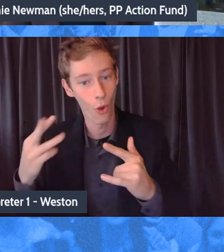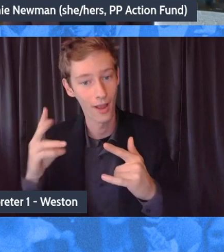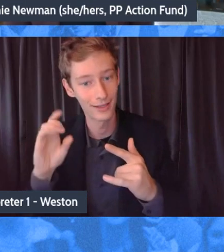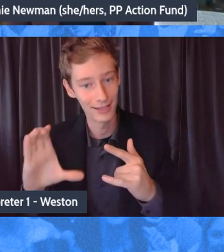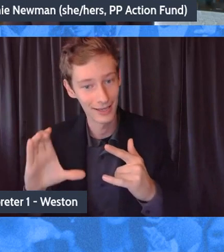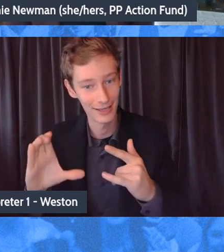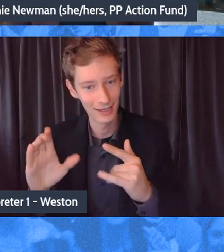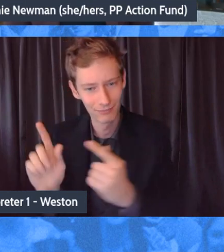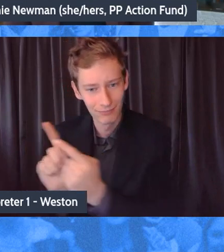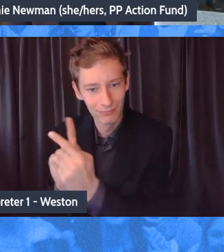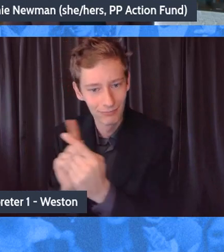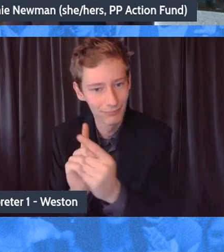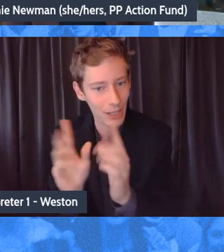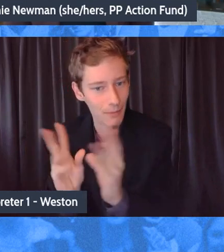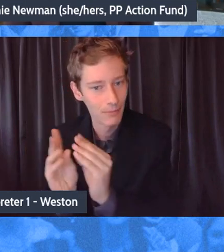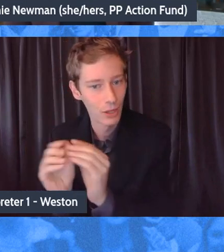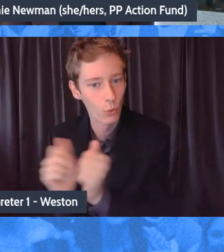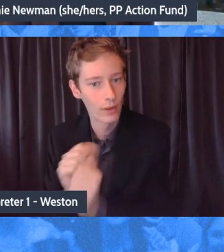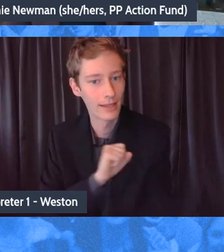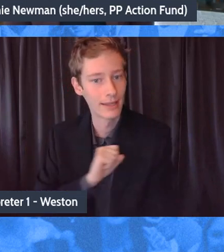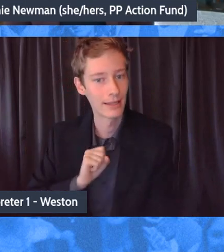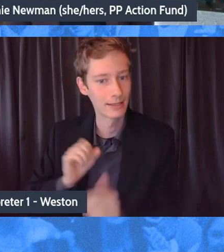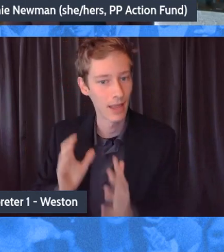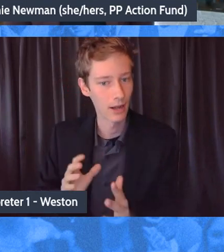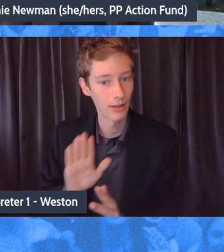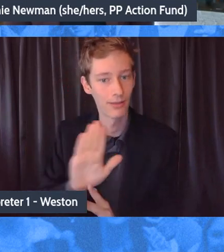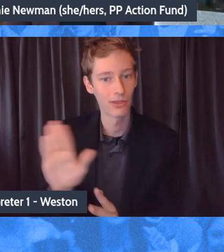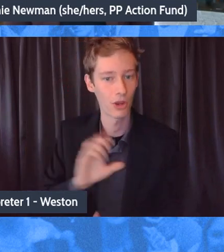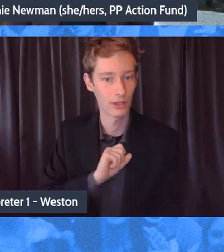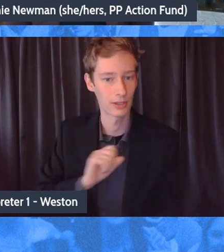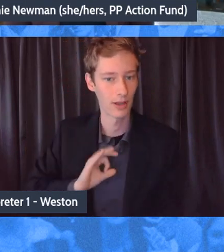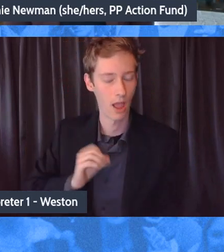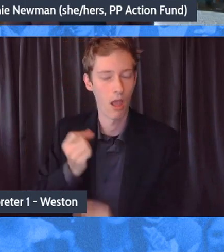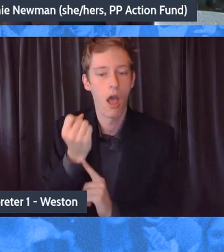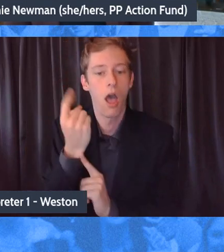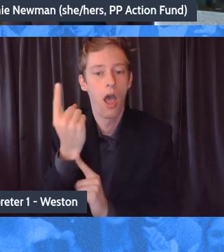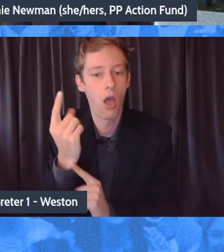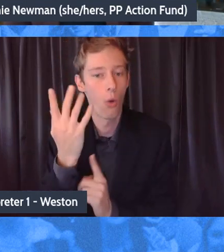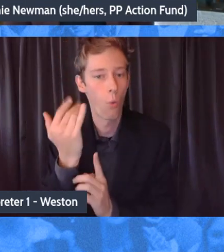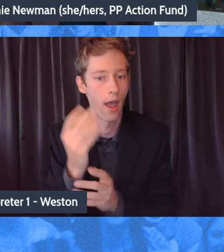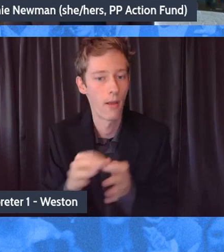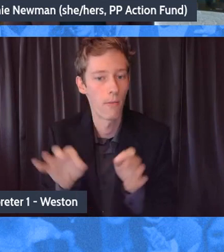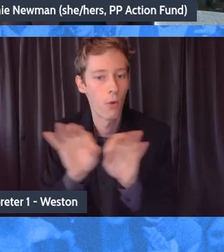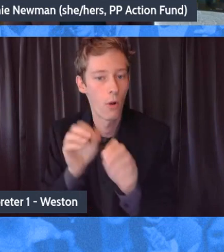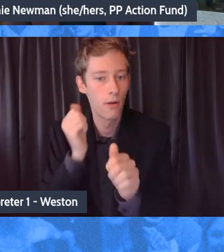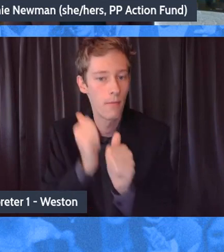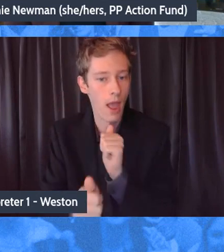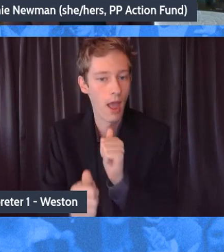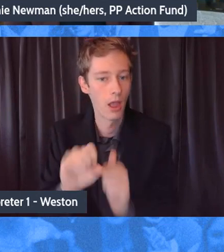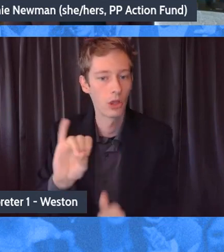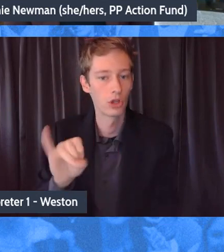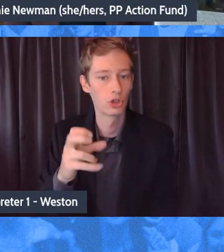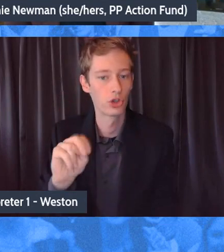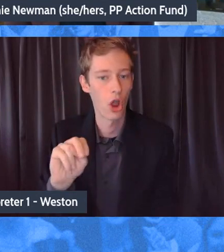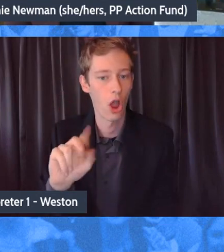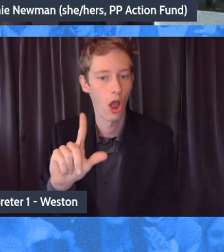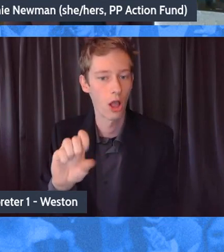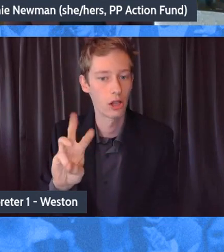to understand why we need to pass the freedom to vote act, in the John Lewis Voting Rights Advancement Act, and the opportunity to hear directly from these folks